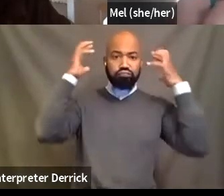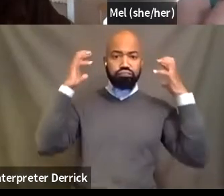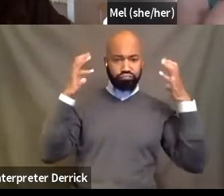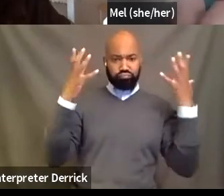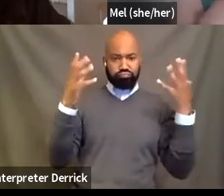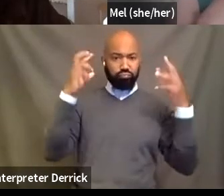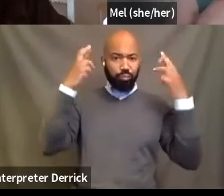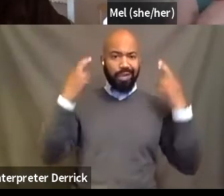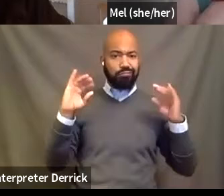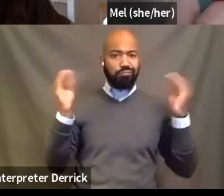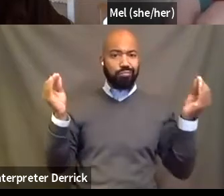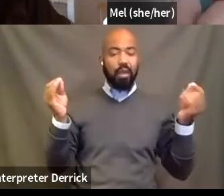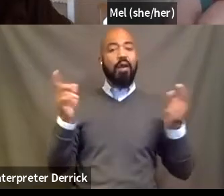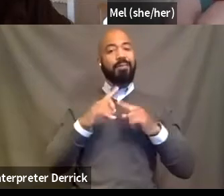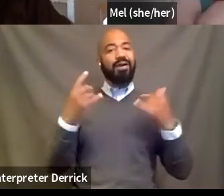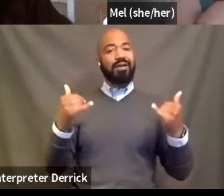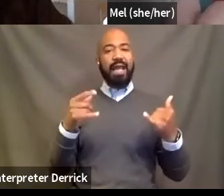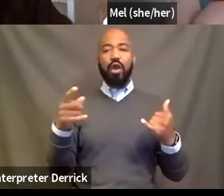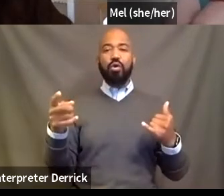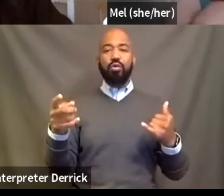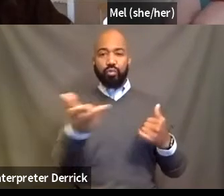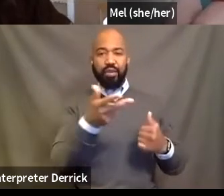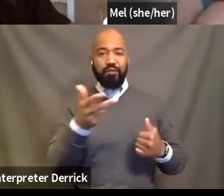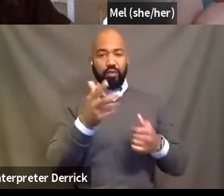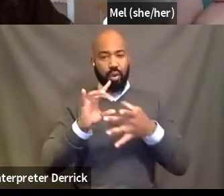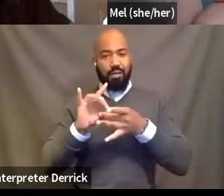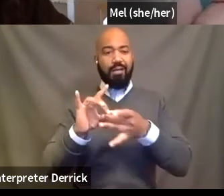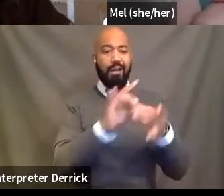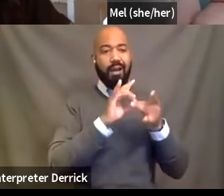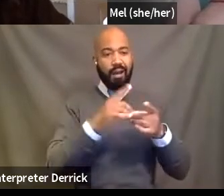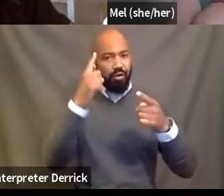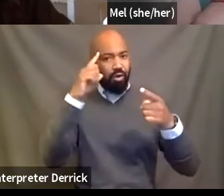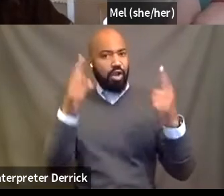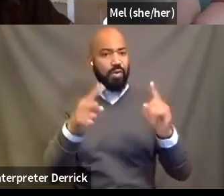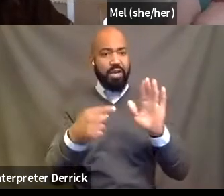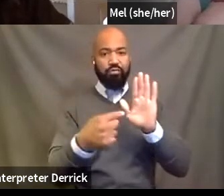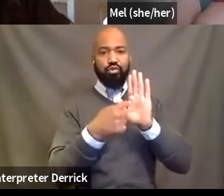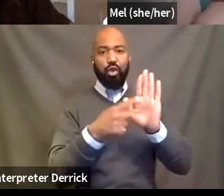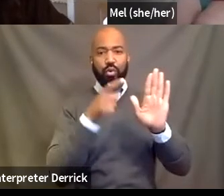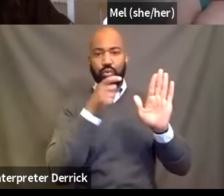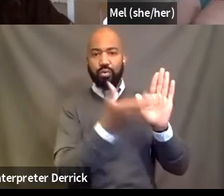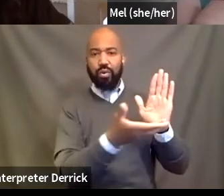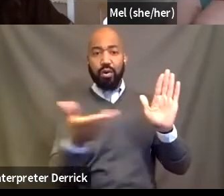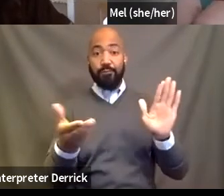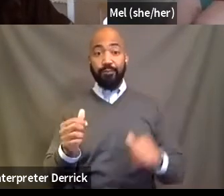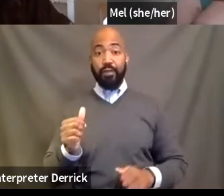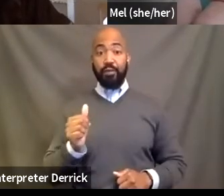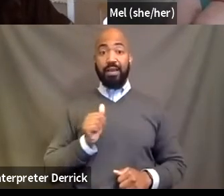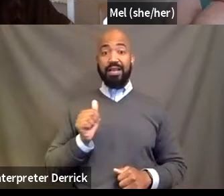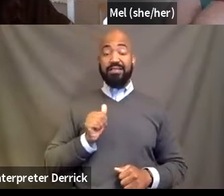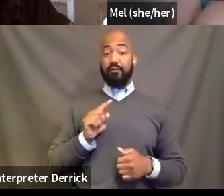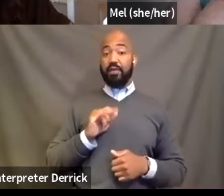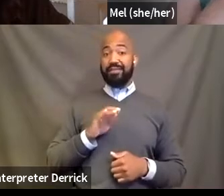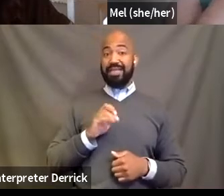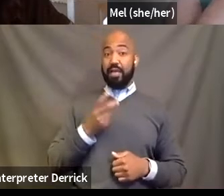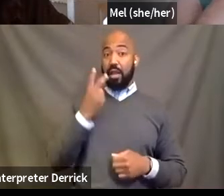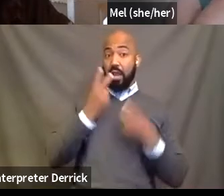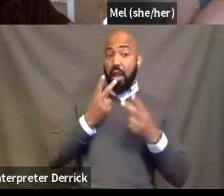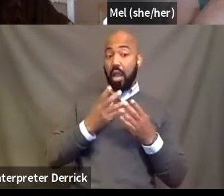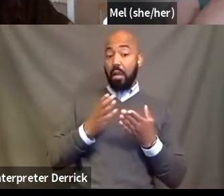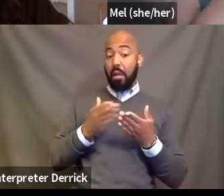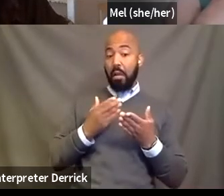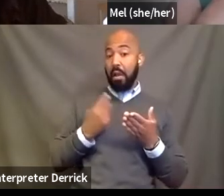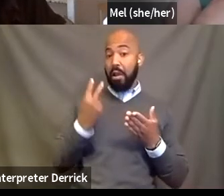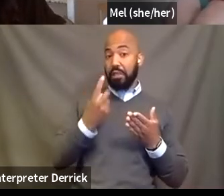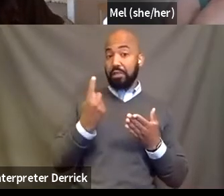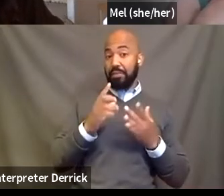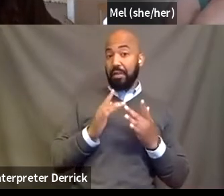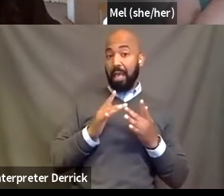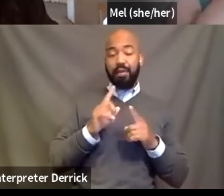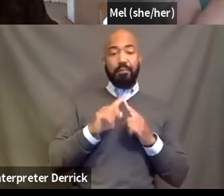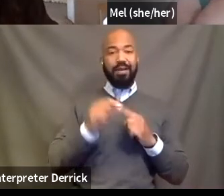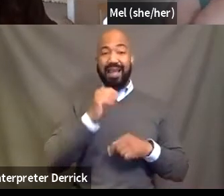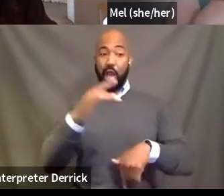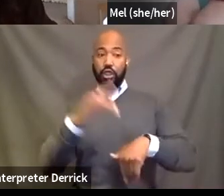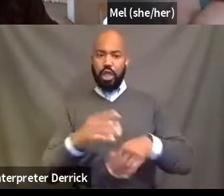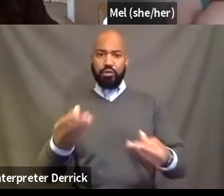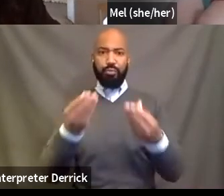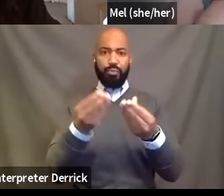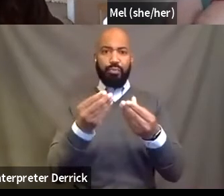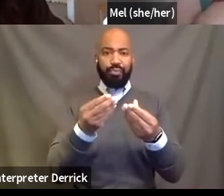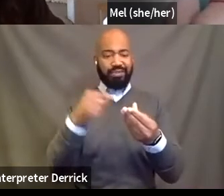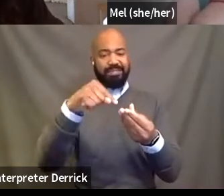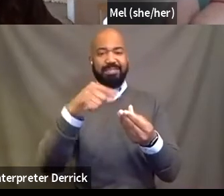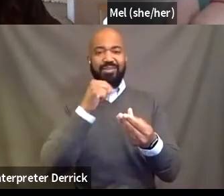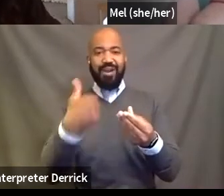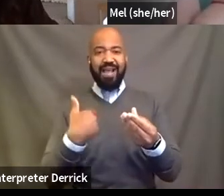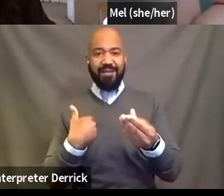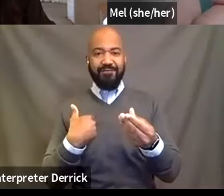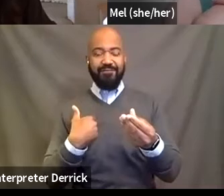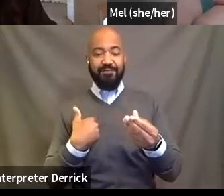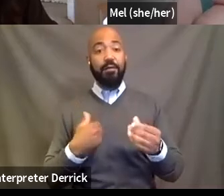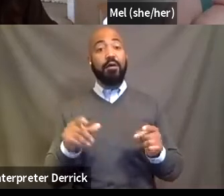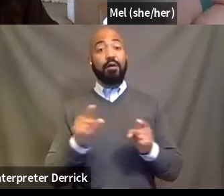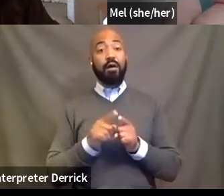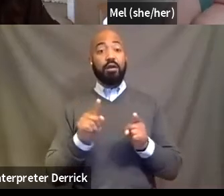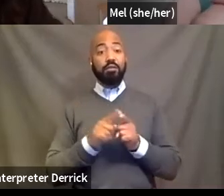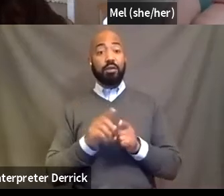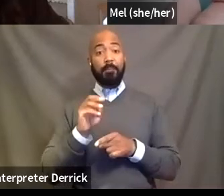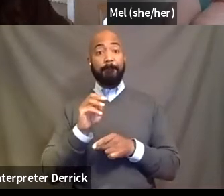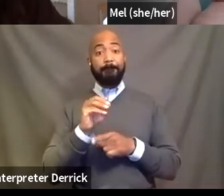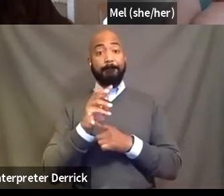Kirya Traber (she/her): There is a lot of diversity in media, if I may describe a little bit there's some written like spoke poetic writing there is some visual representations like photography that's been edited or.